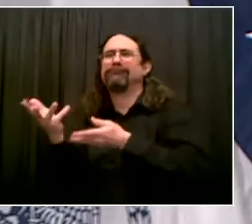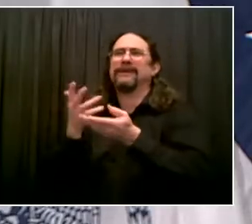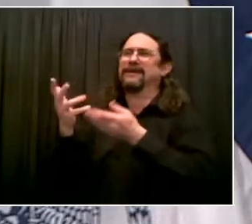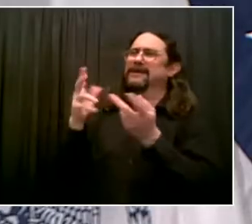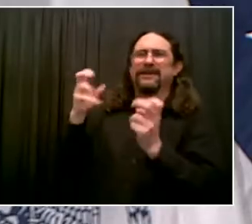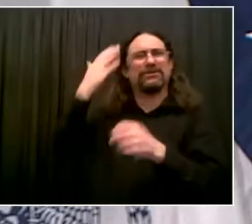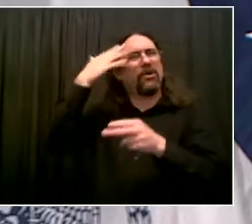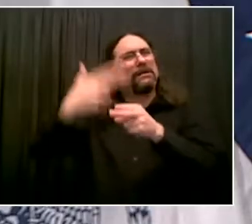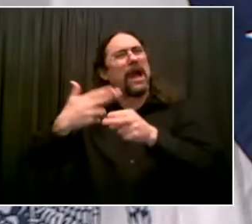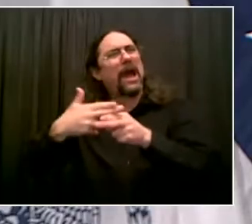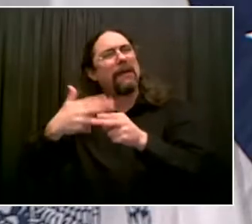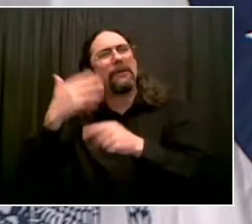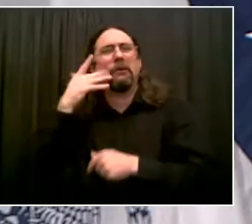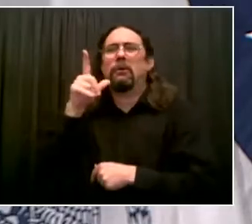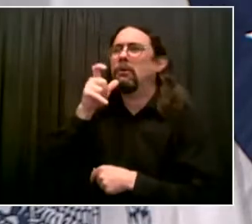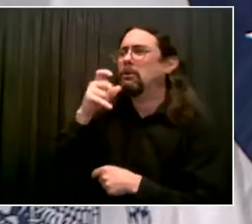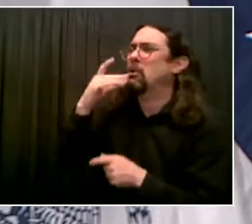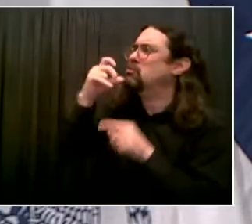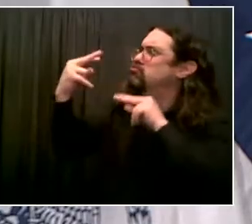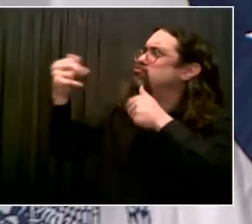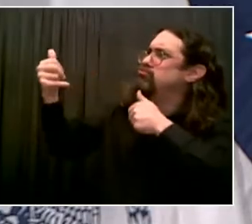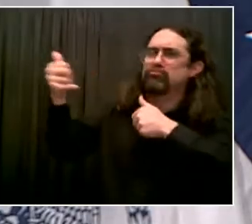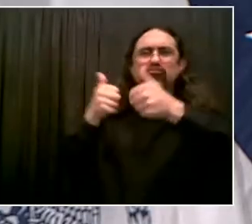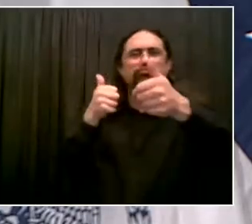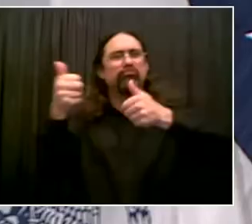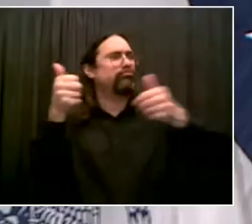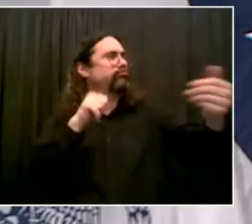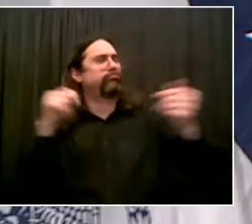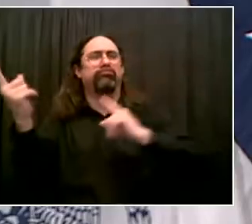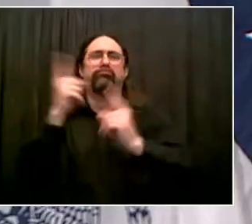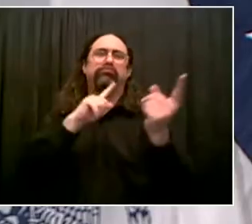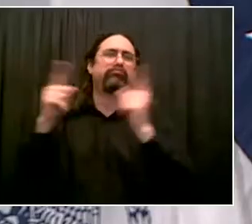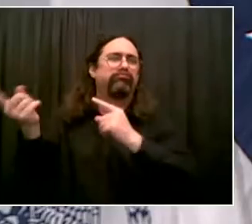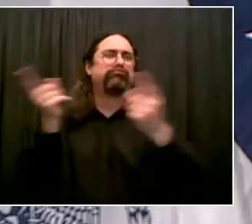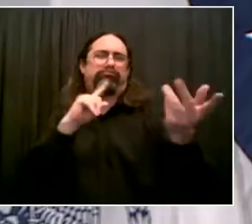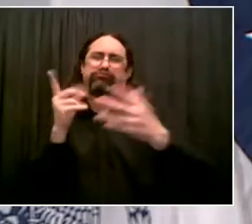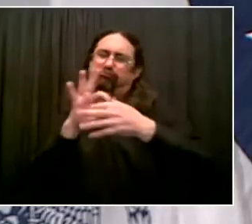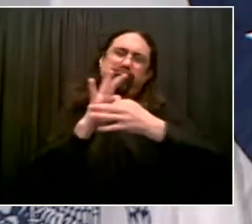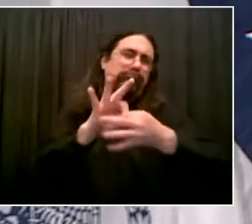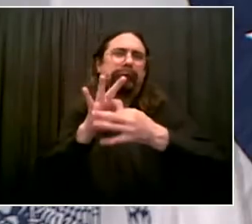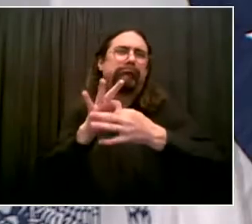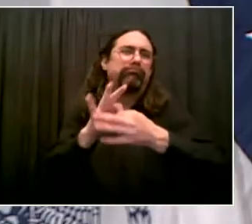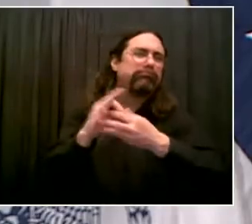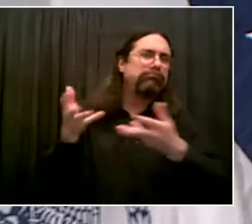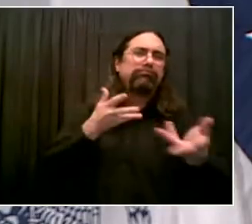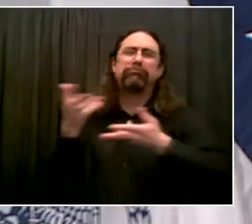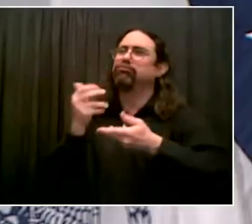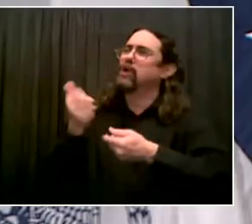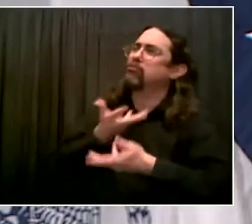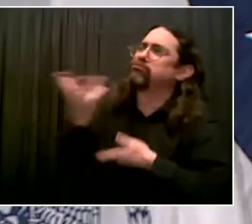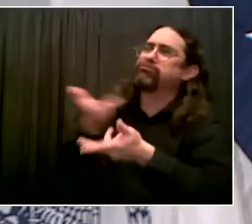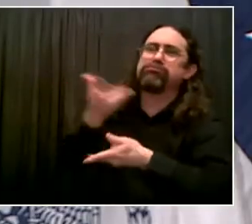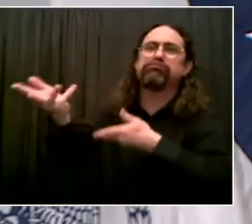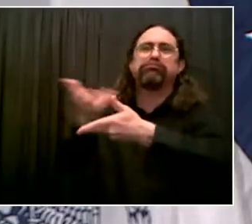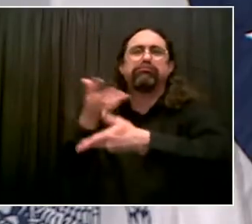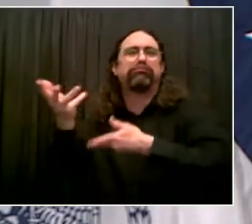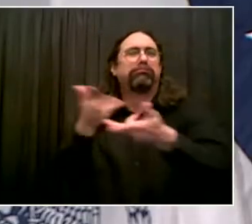COMMUNITY CLOSER TOGETHER AND EVEN WITH THE CHALLENGES WE FACED, AND WE SEE REAL